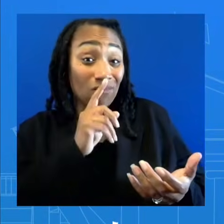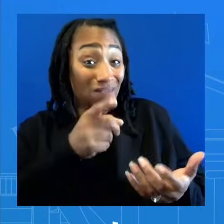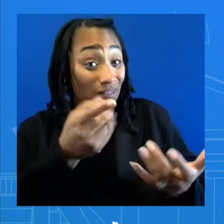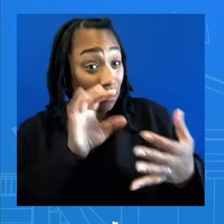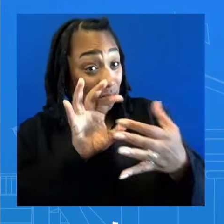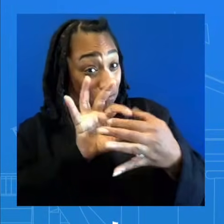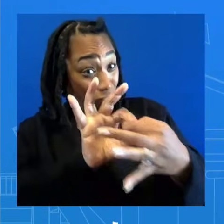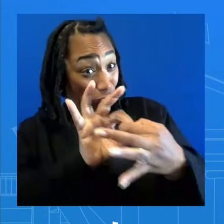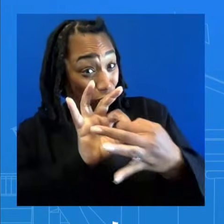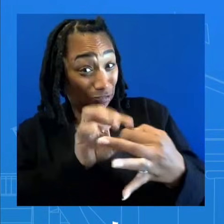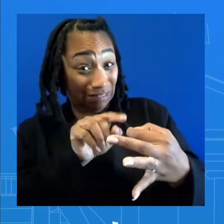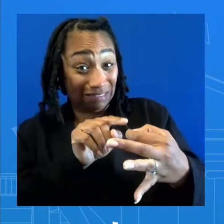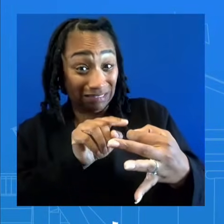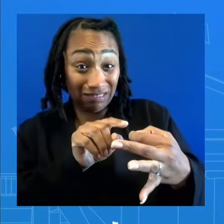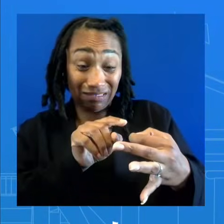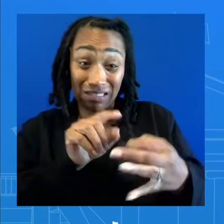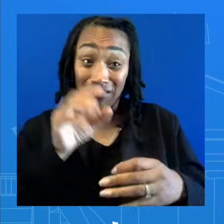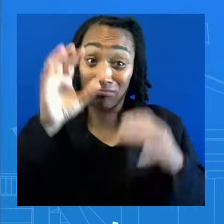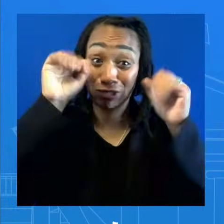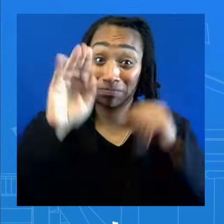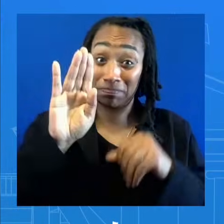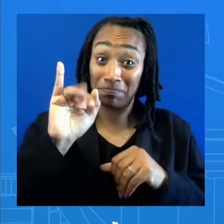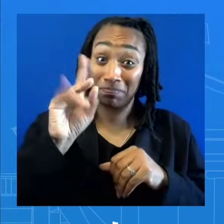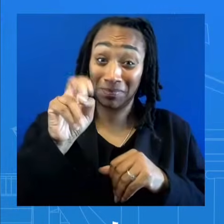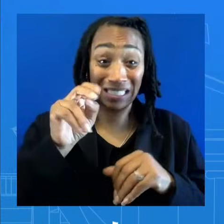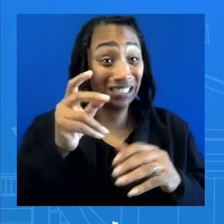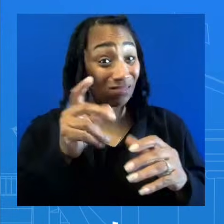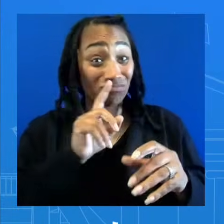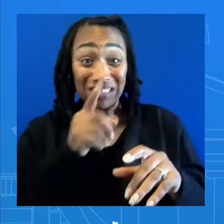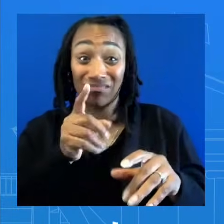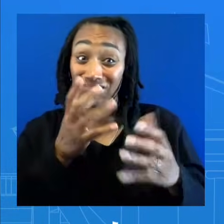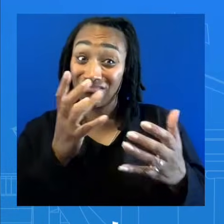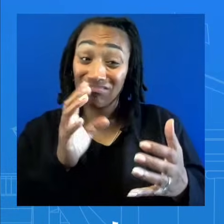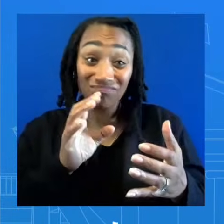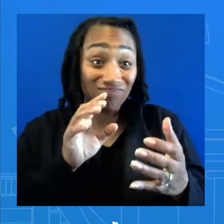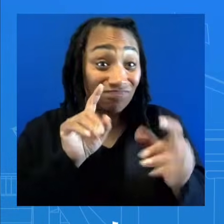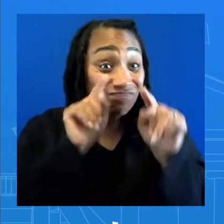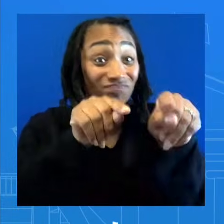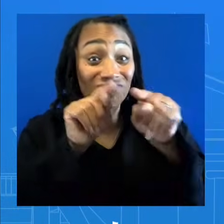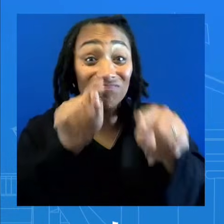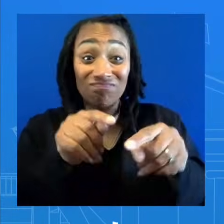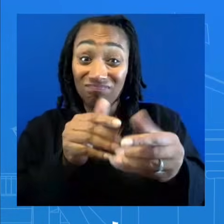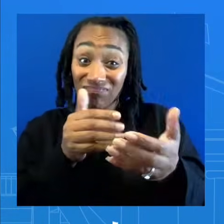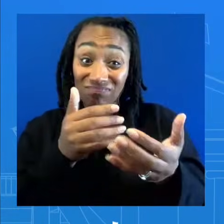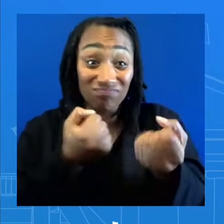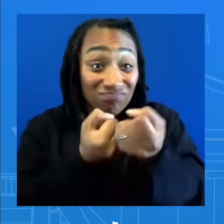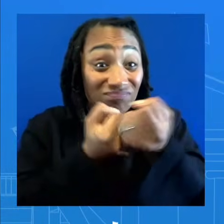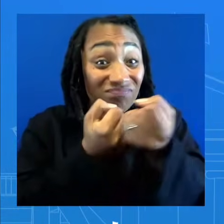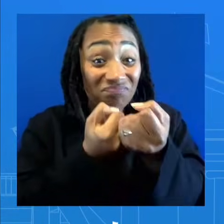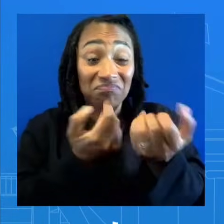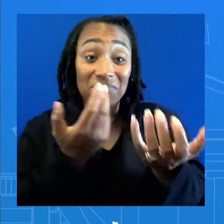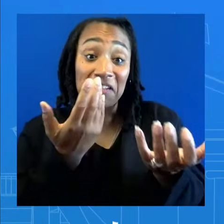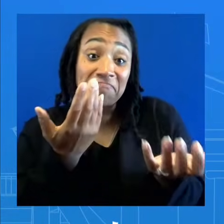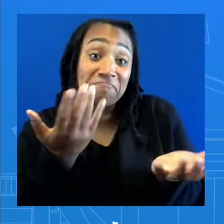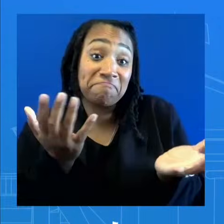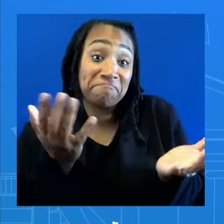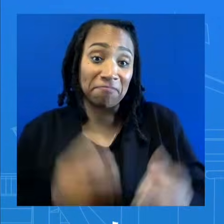including recently and, as you know, at the -- at APEC. And we -- we believe that as we get ready